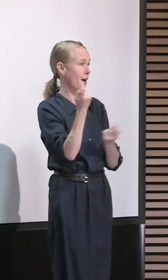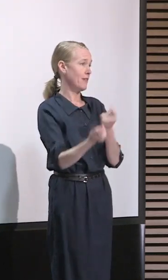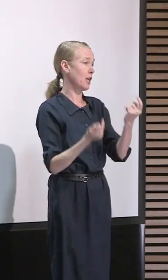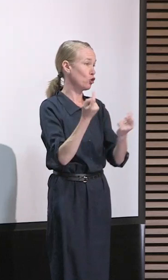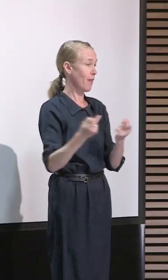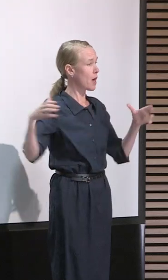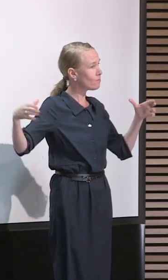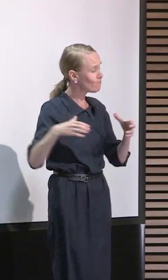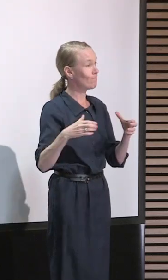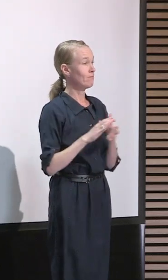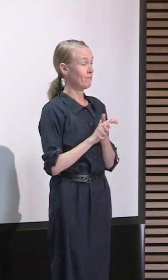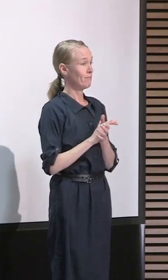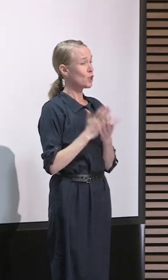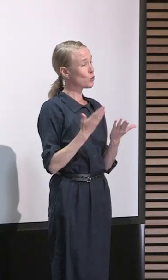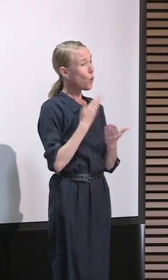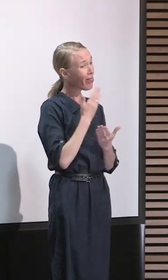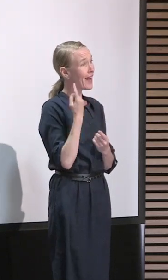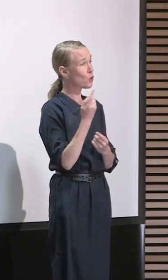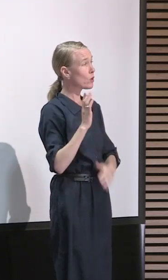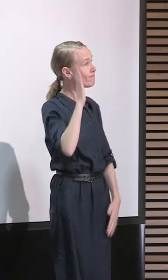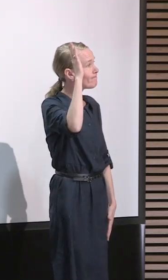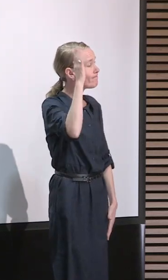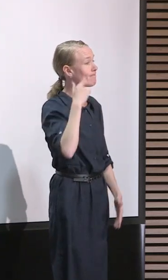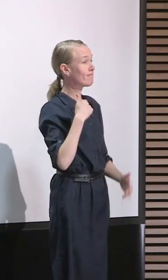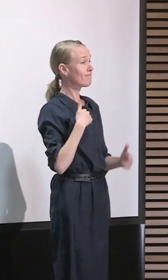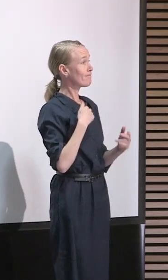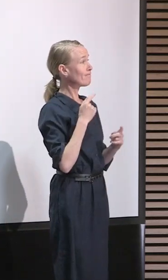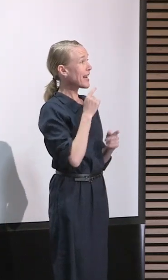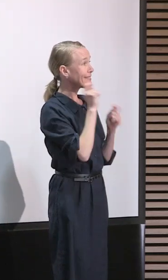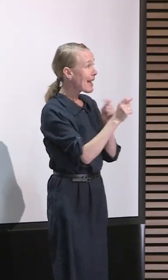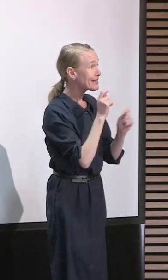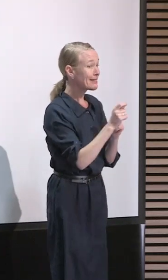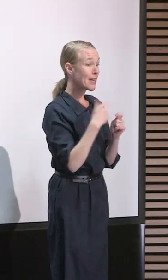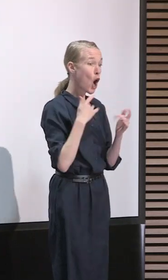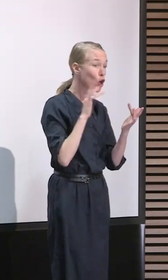come forward to be tested and those who have responded